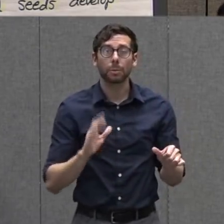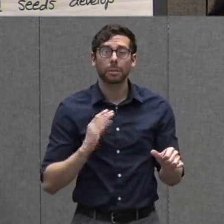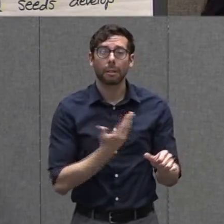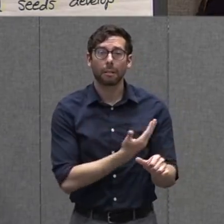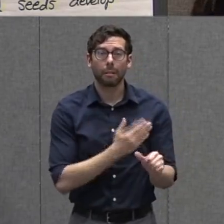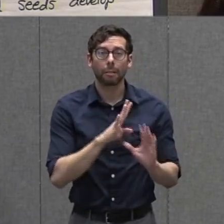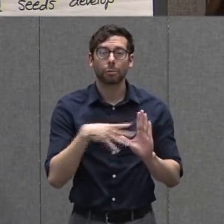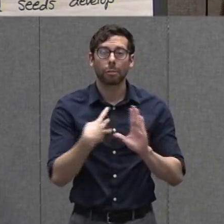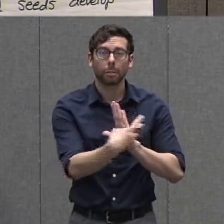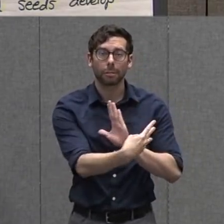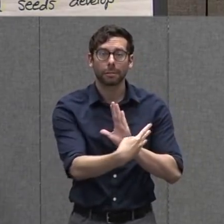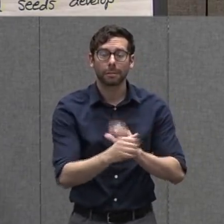And I'm beginning to see